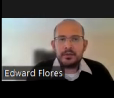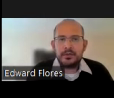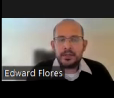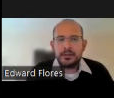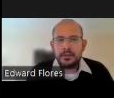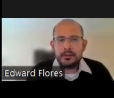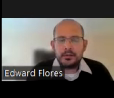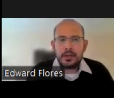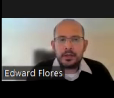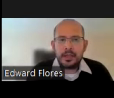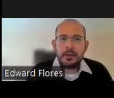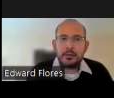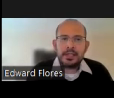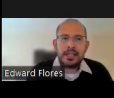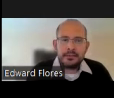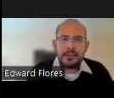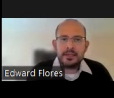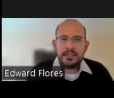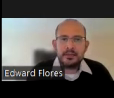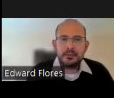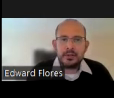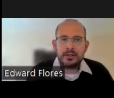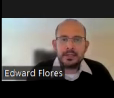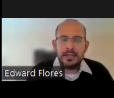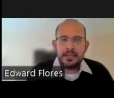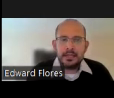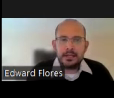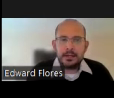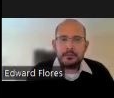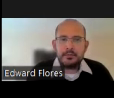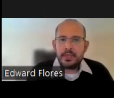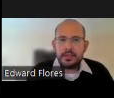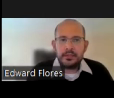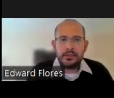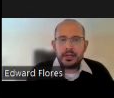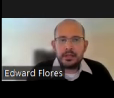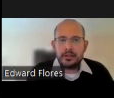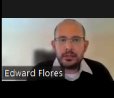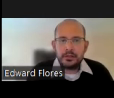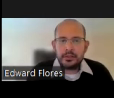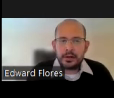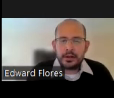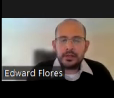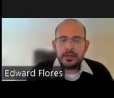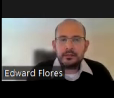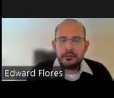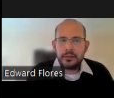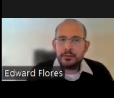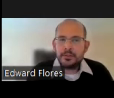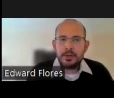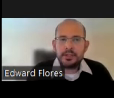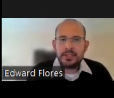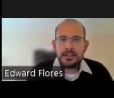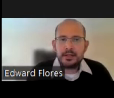You know that that would classify them as skilled workers. they're out for the most part